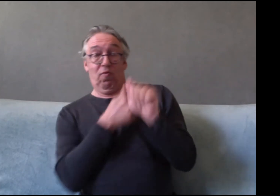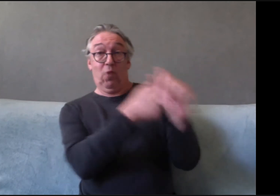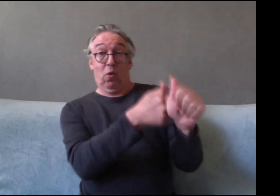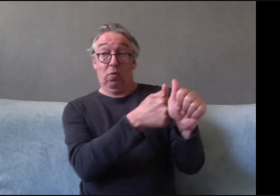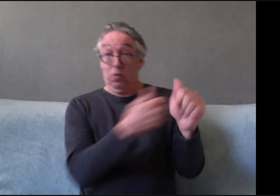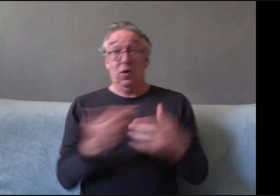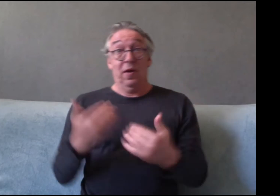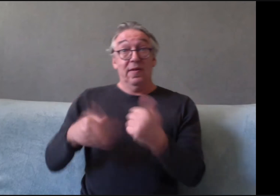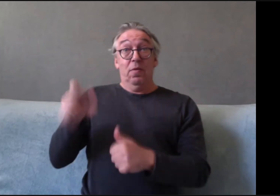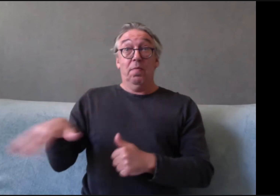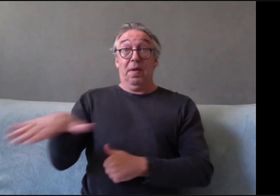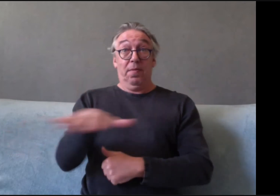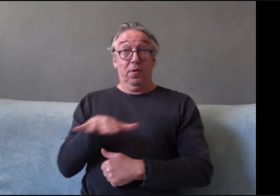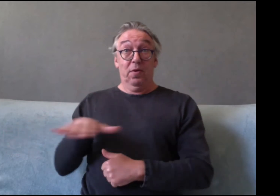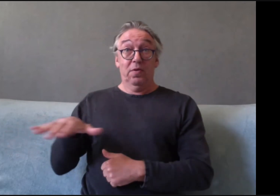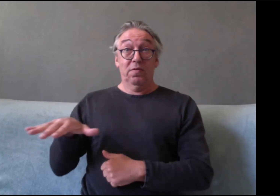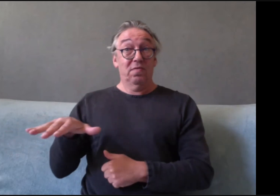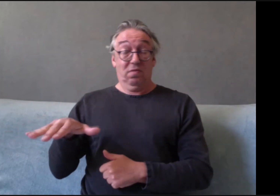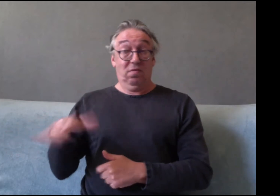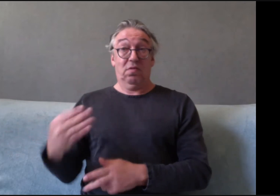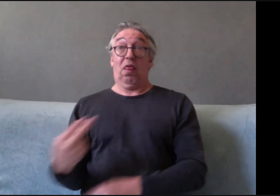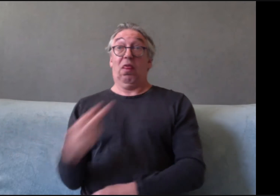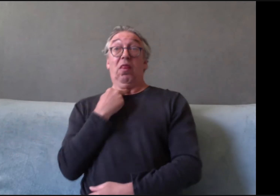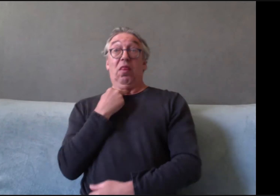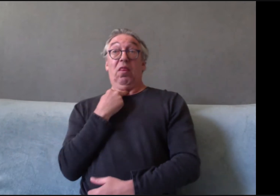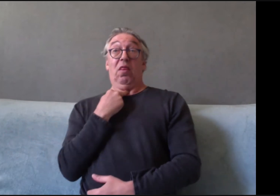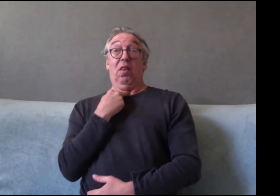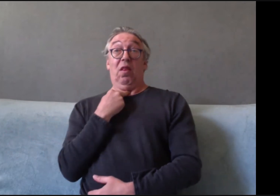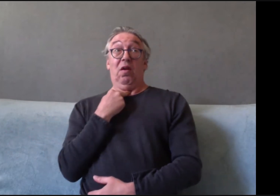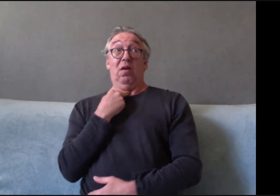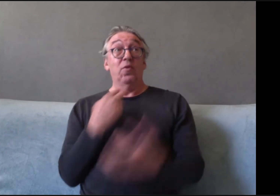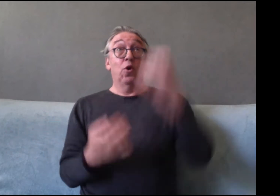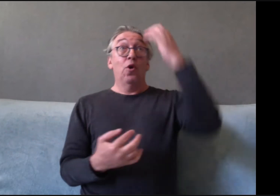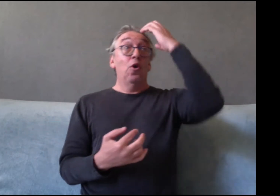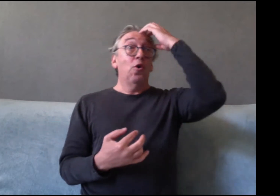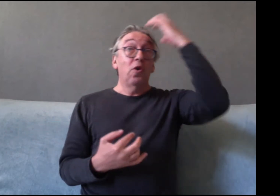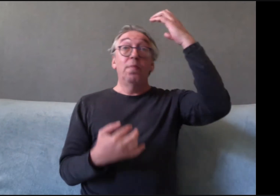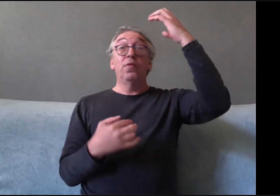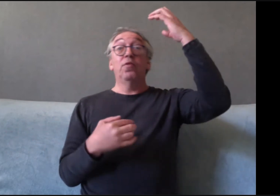because the same adopted provision by the state and region are often hard